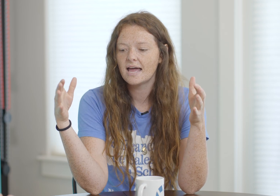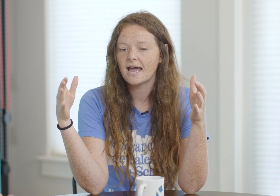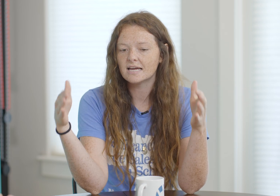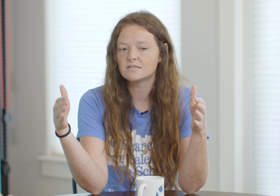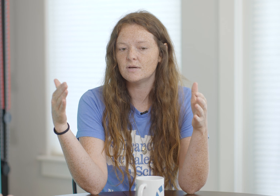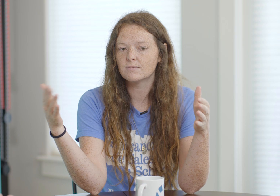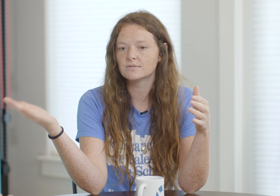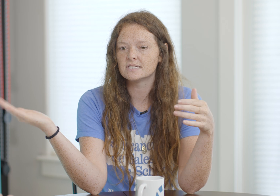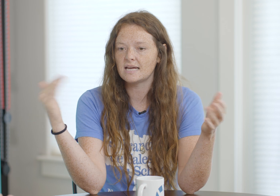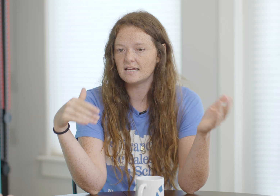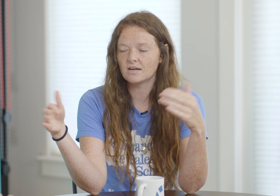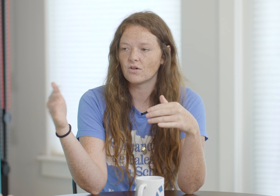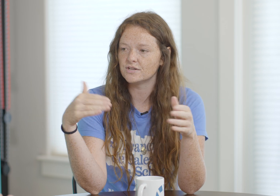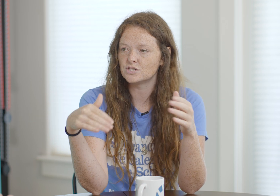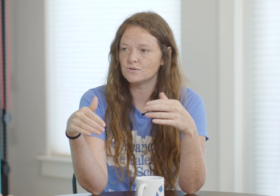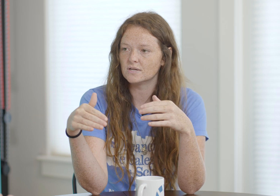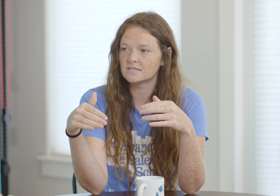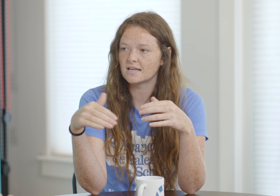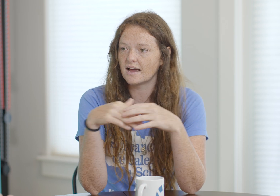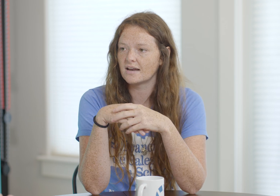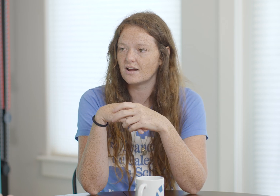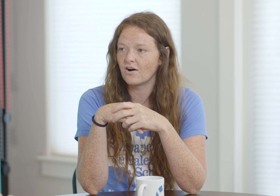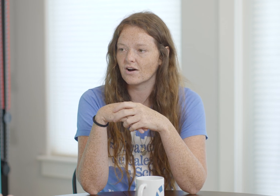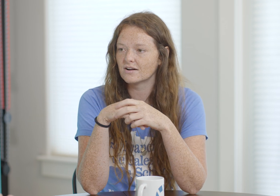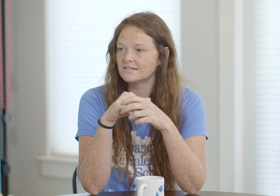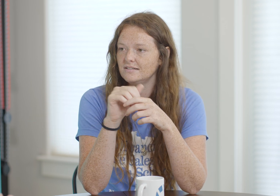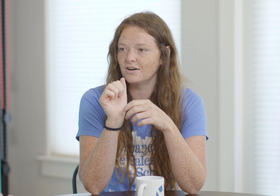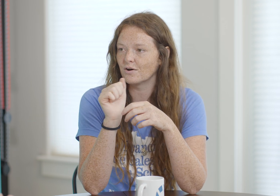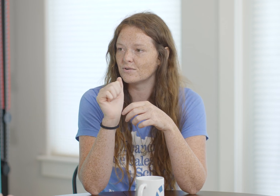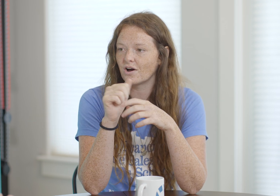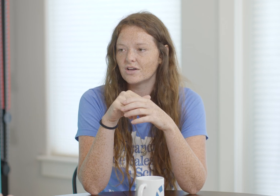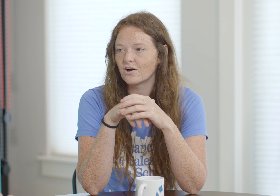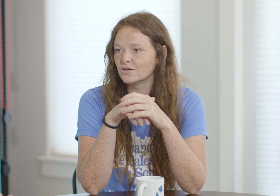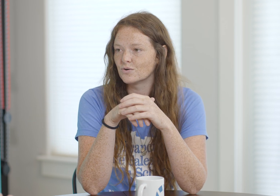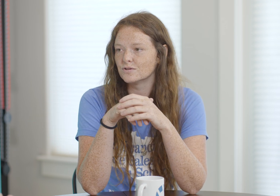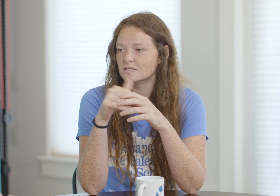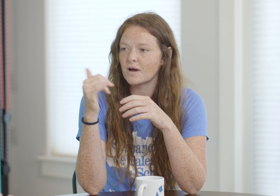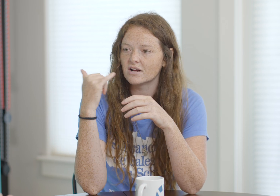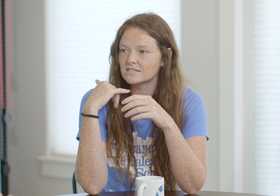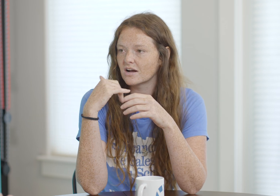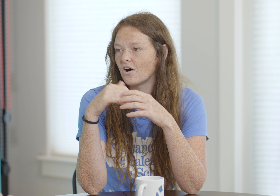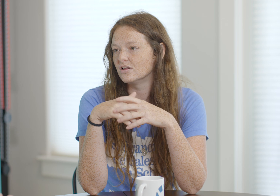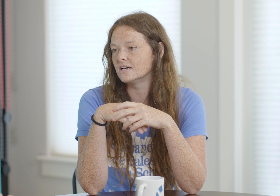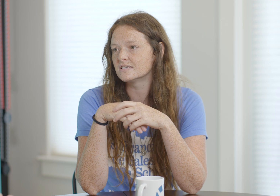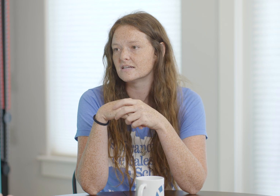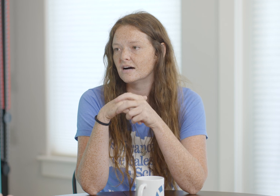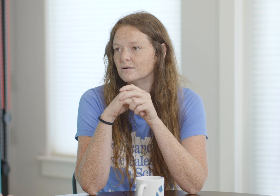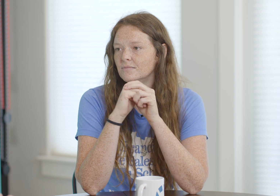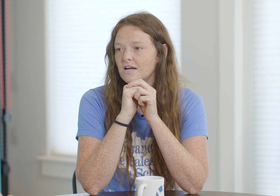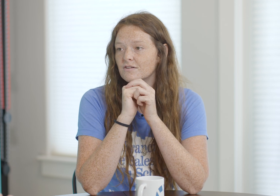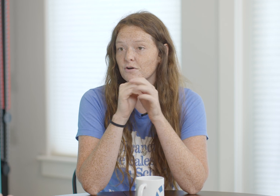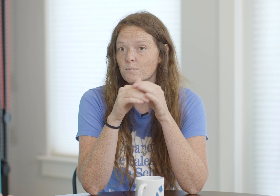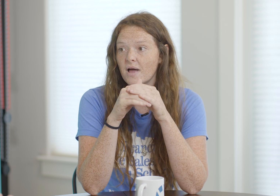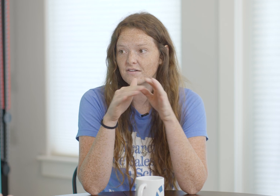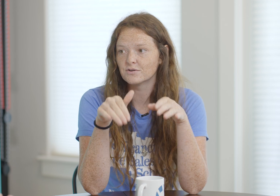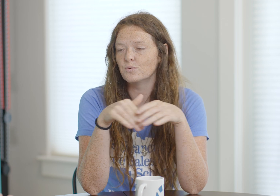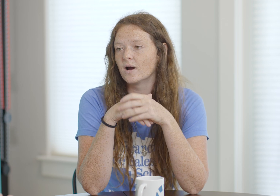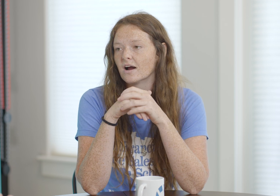And to be able to take in all these students that are, you know, knocking on our door, these parents that call us and from everywhere